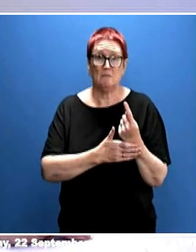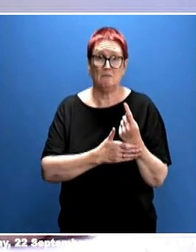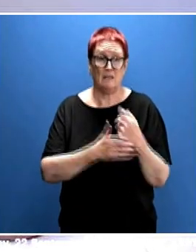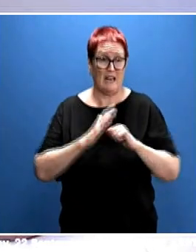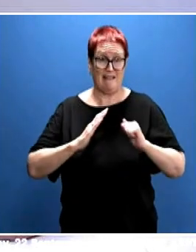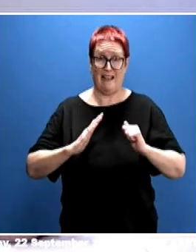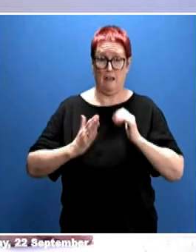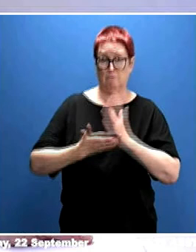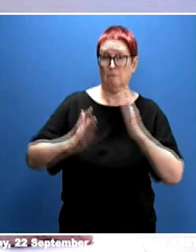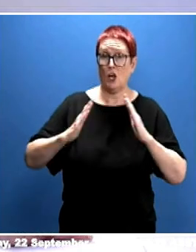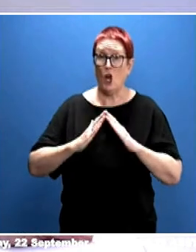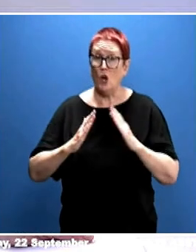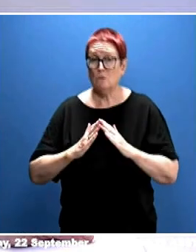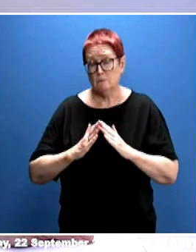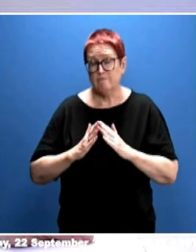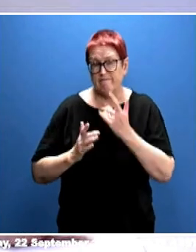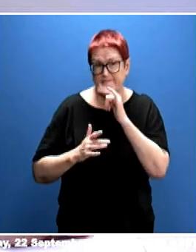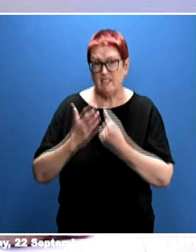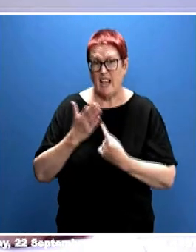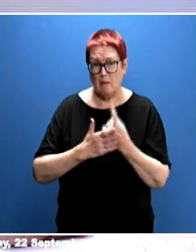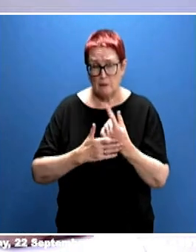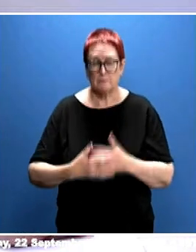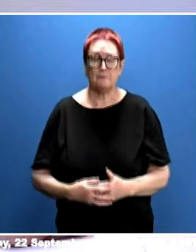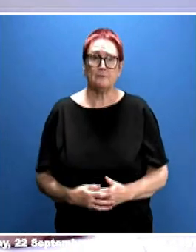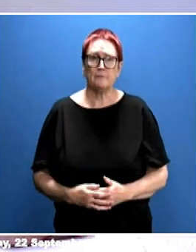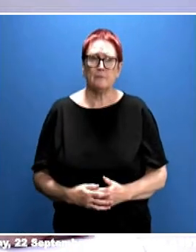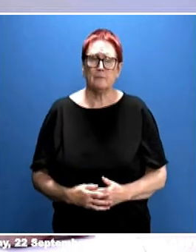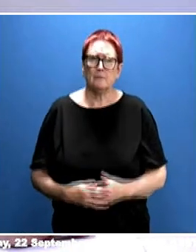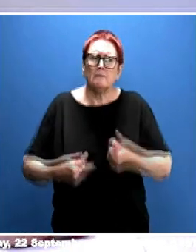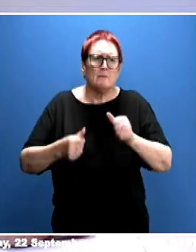home environment, regrettably. Then there's the question of what happens to them when they're in